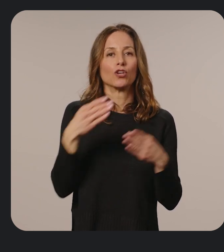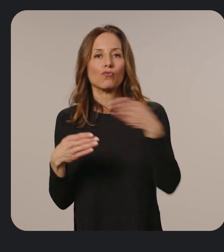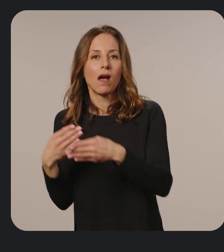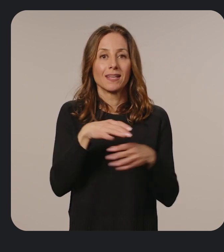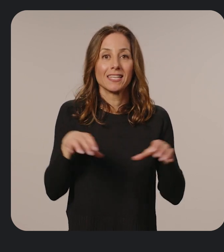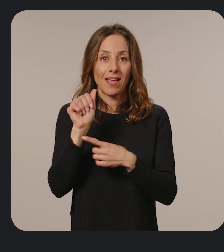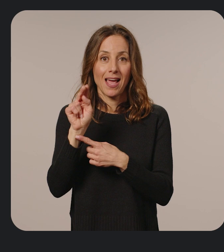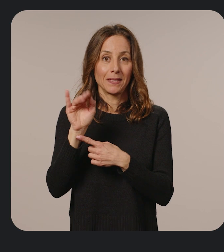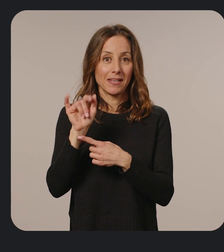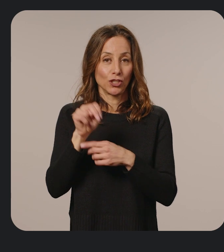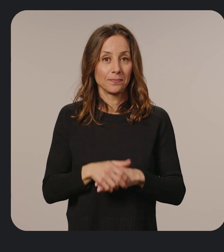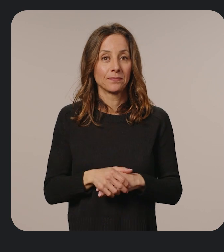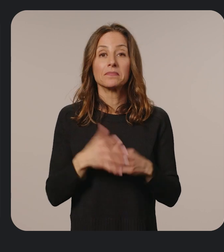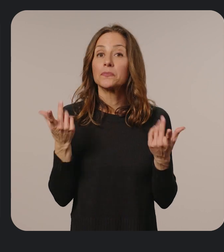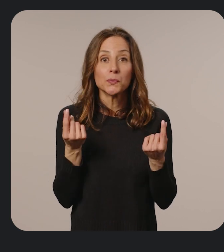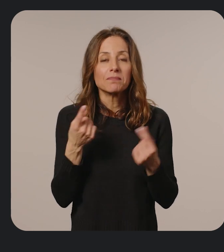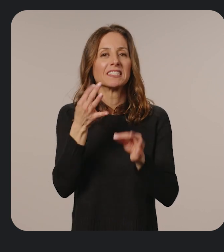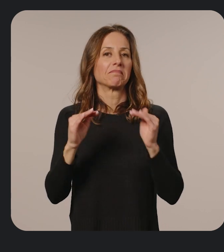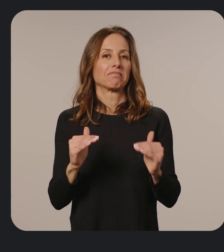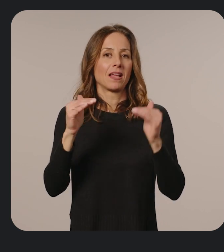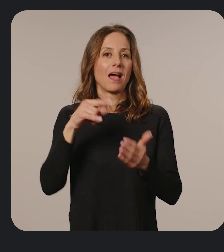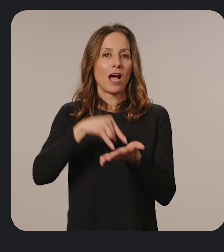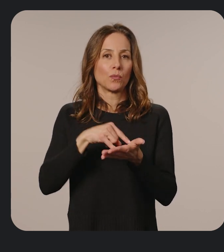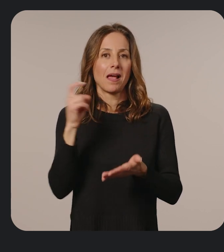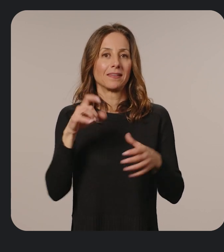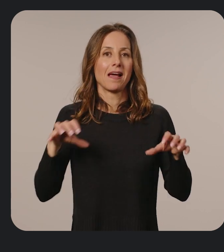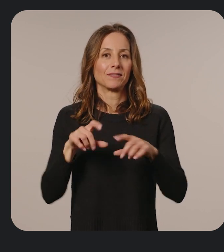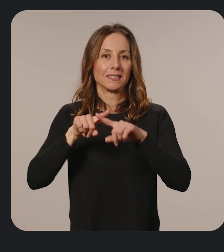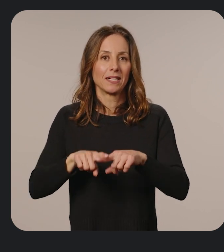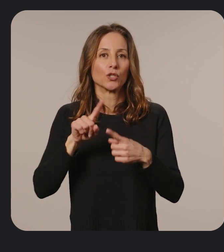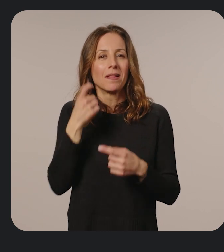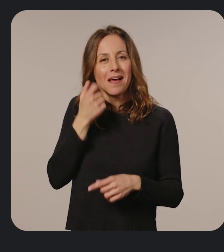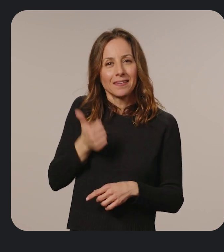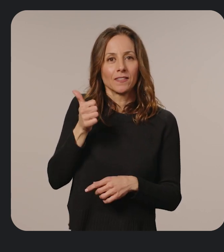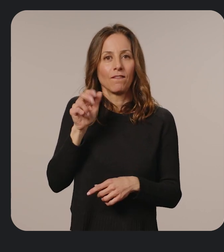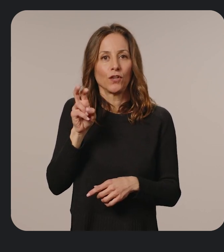and the cross-activity animation. Simply upgrade your AndroidX Activity dependency